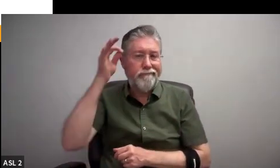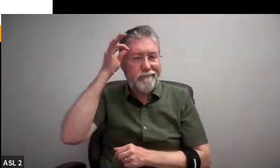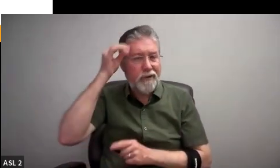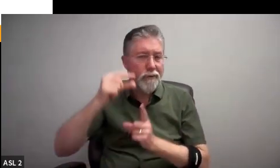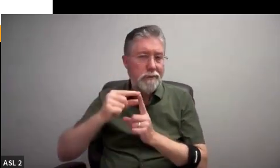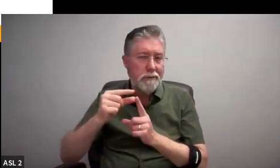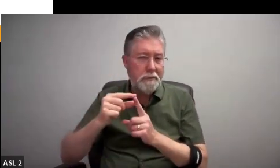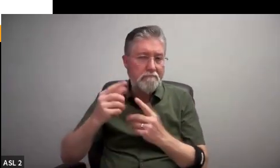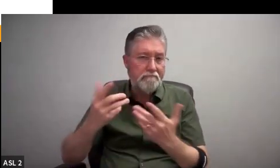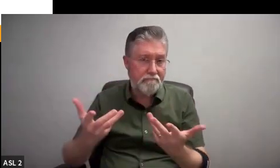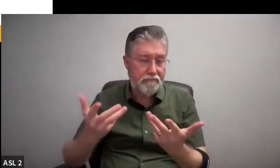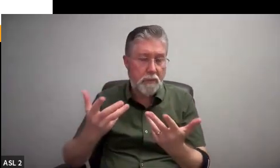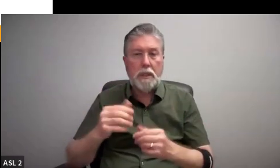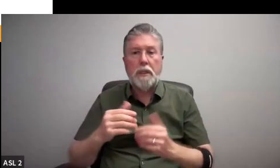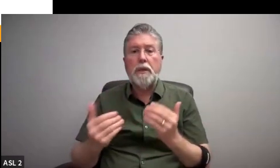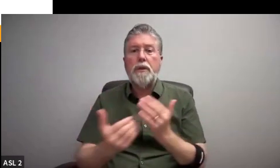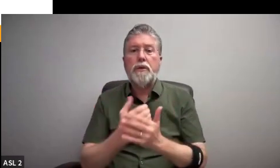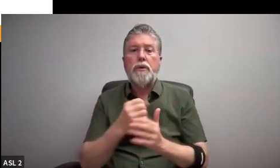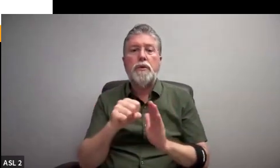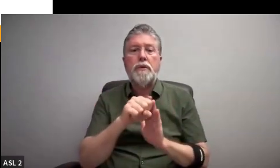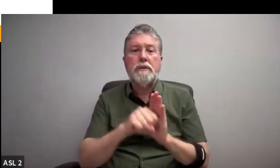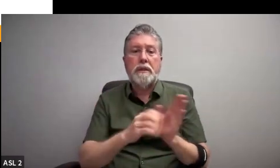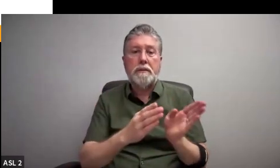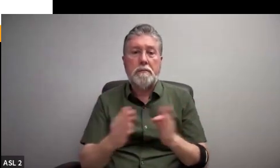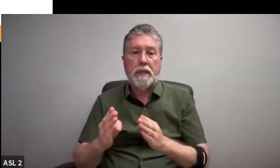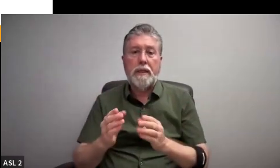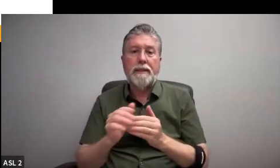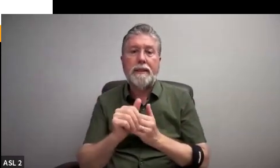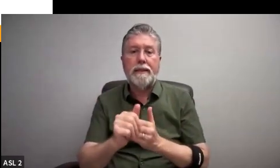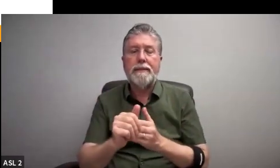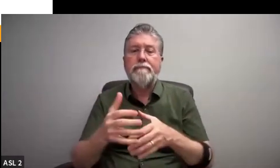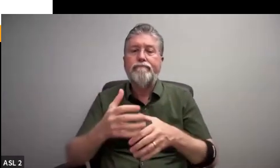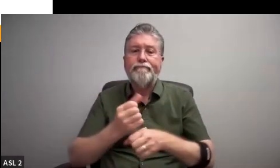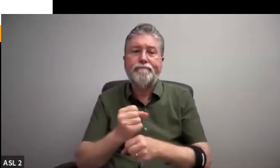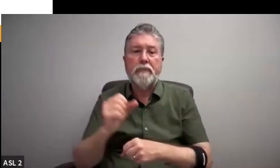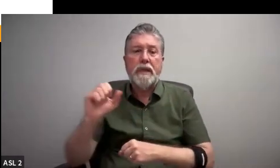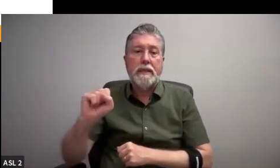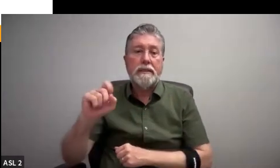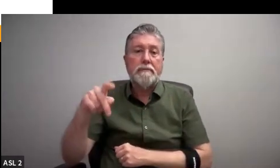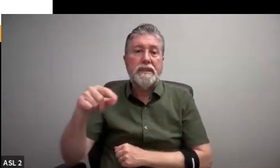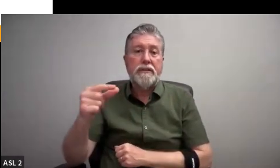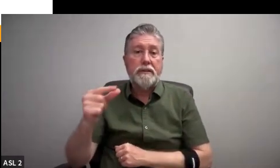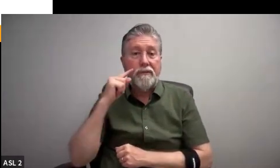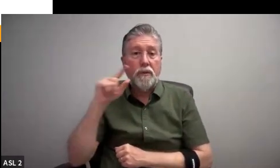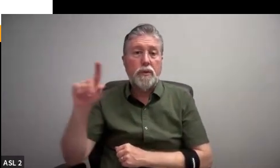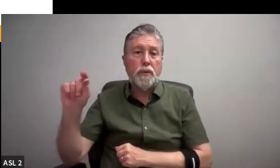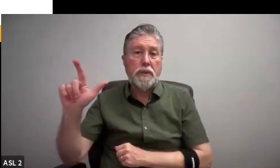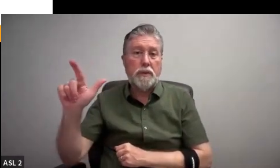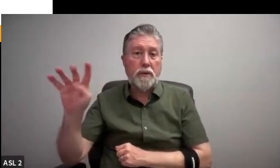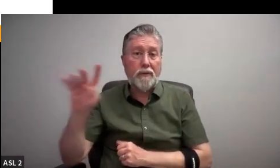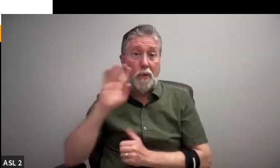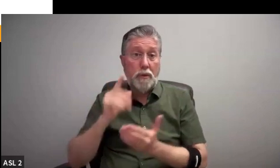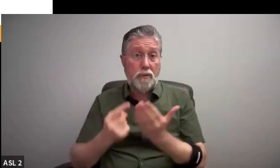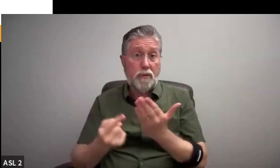It included the new state plan guidance, or SPG, for 2024, which we'll review today. It included